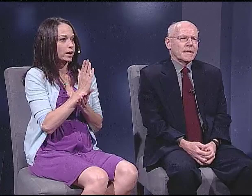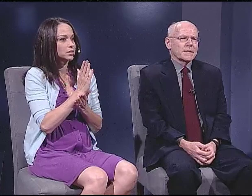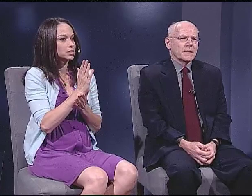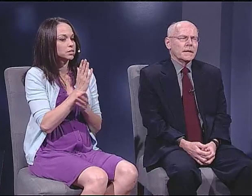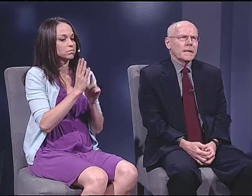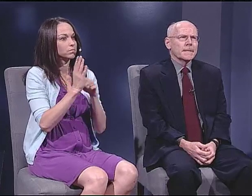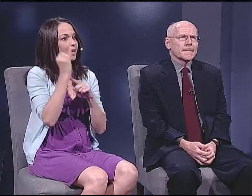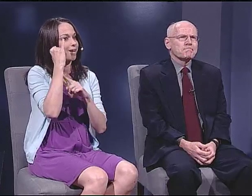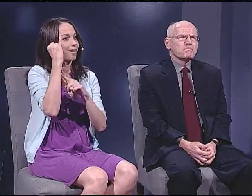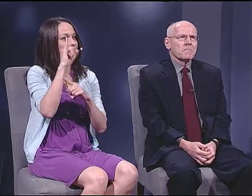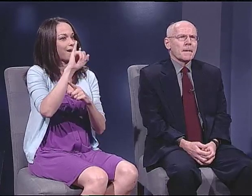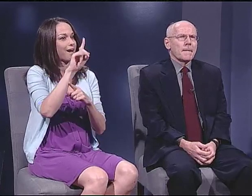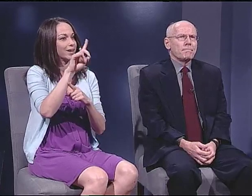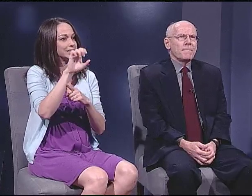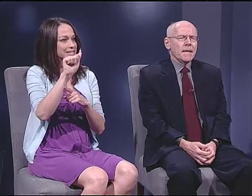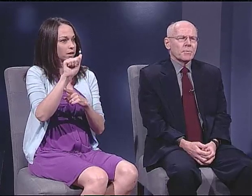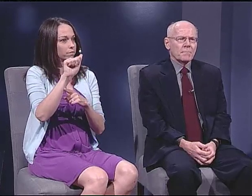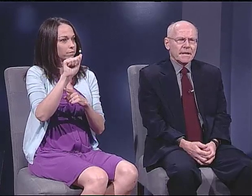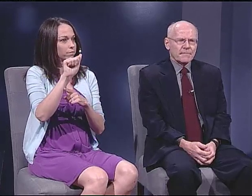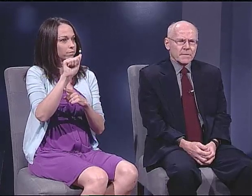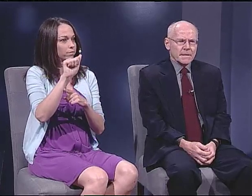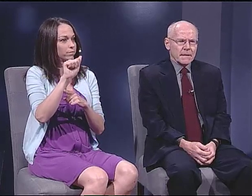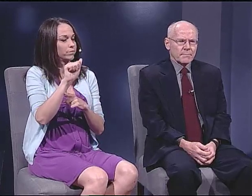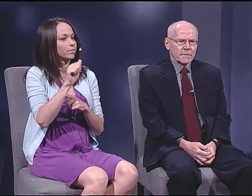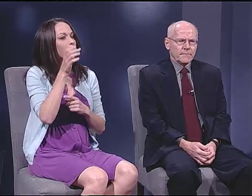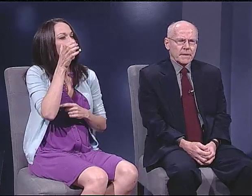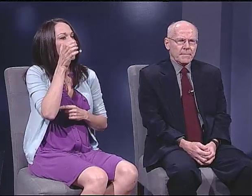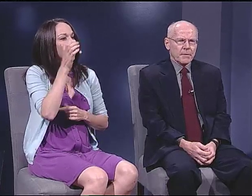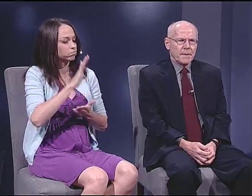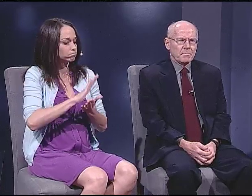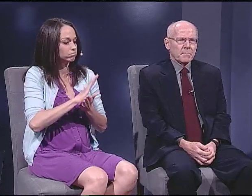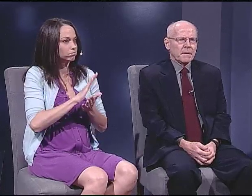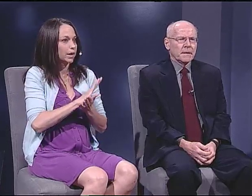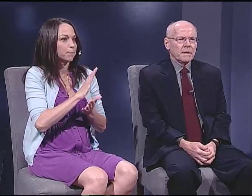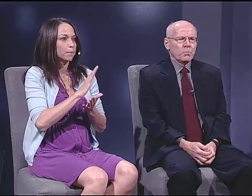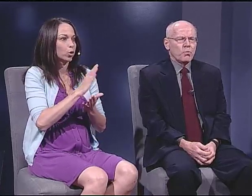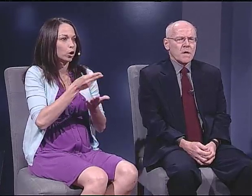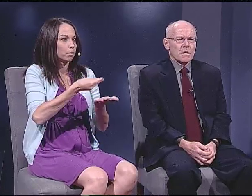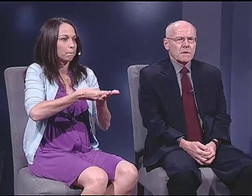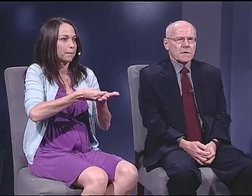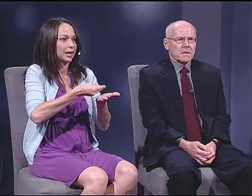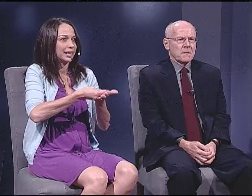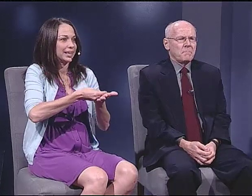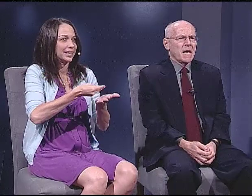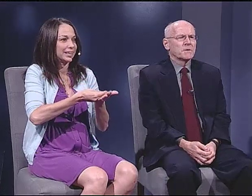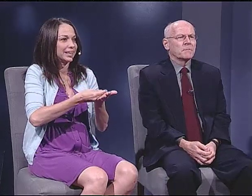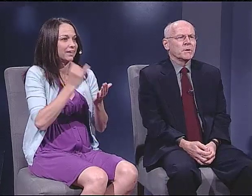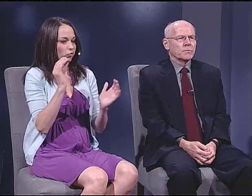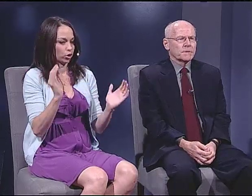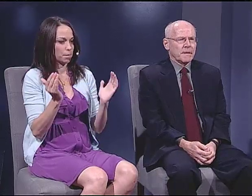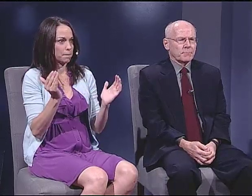It's like paper money for example, if you compare paper money with a page from your newspaper,